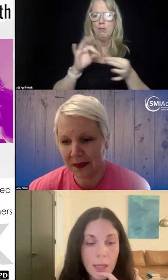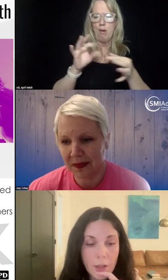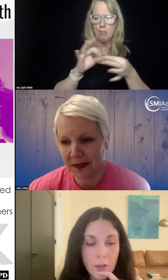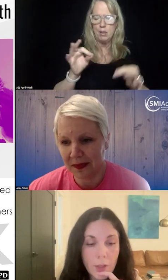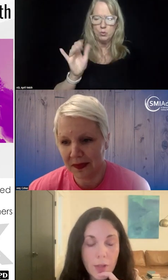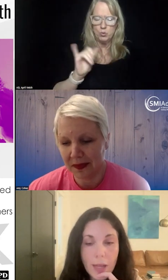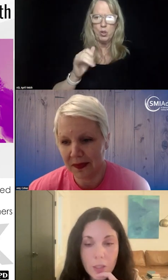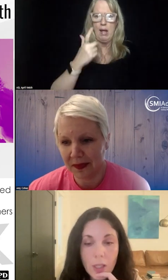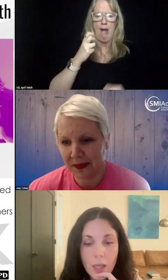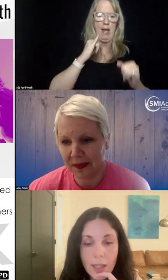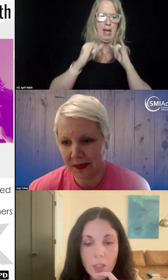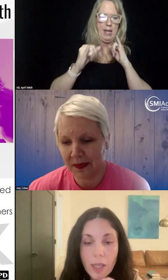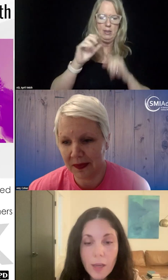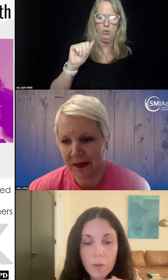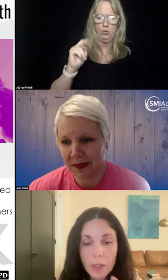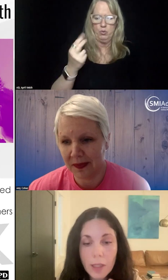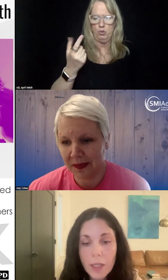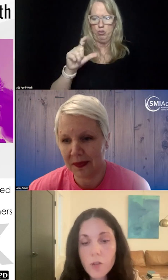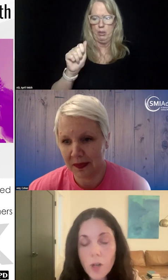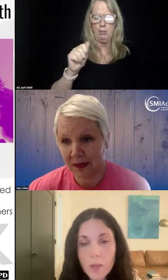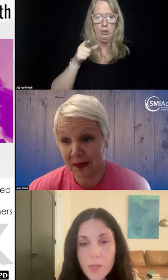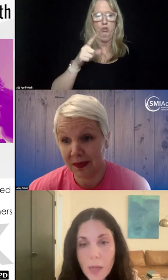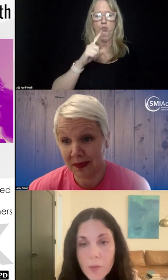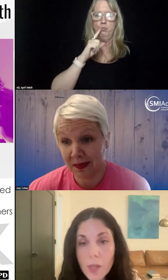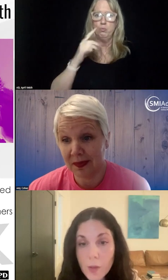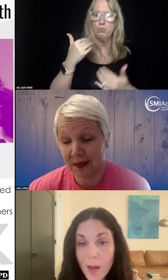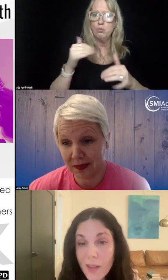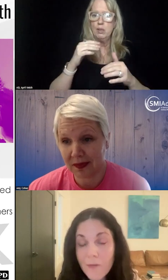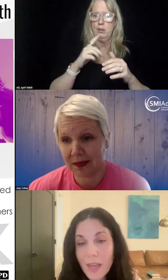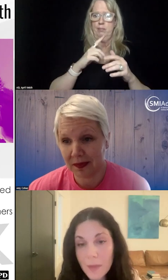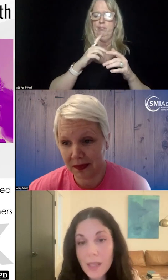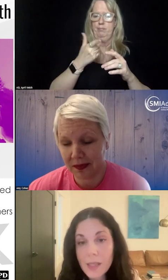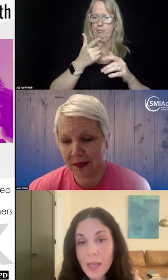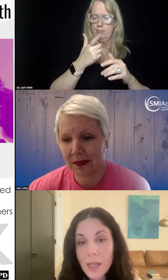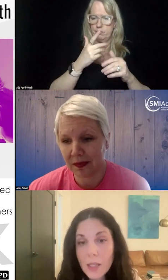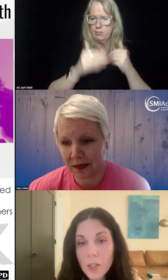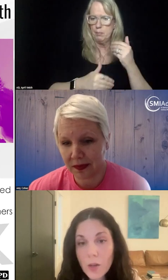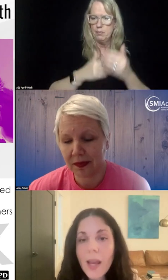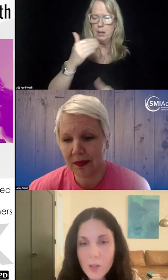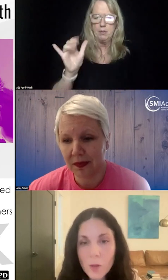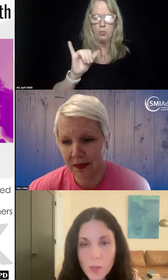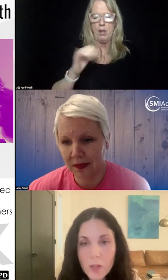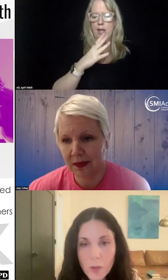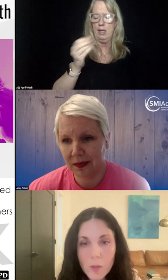INTERVIEWED ANGELA AND SHE GAVE CONSTRUCTIVE STEPS ON WHAT FAMILIES AND SCHOOLS CAN DO AS